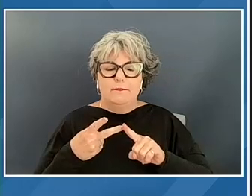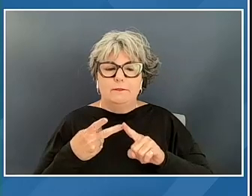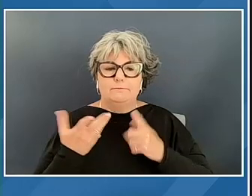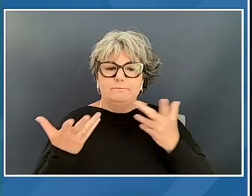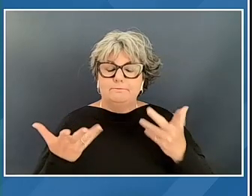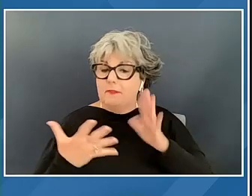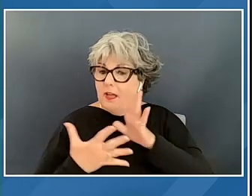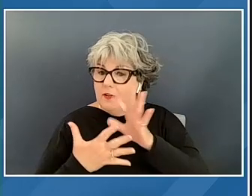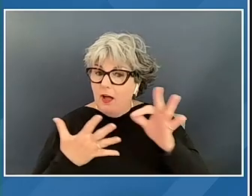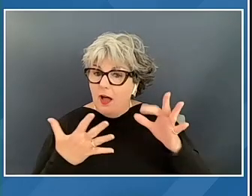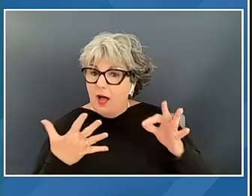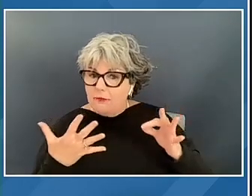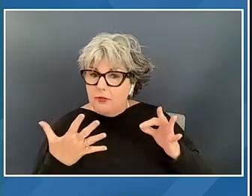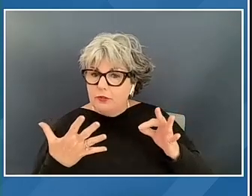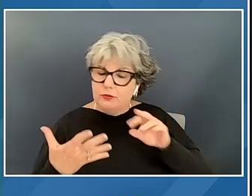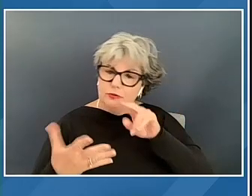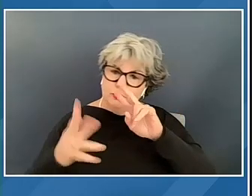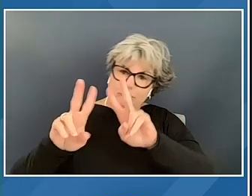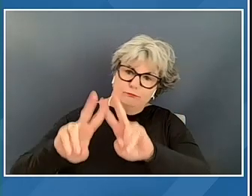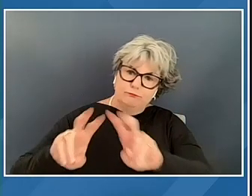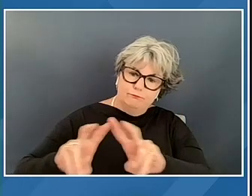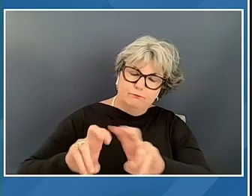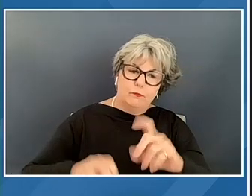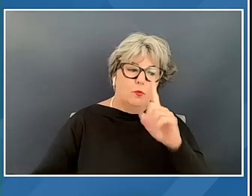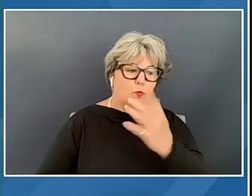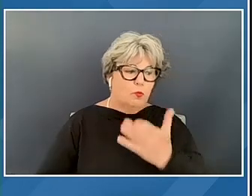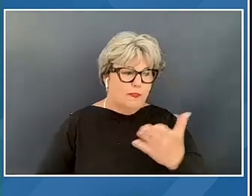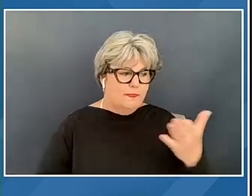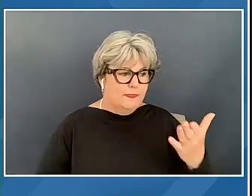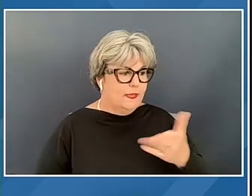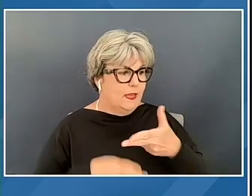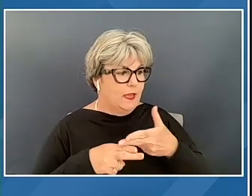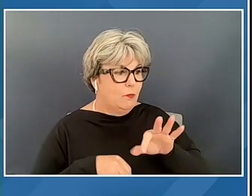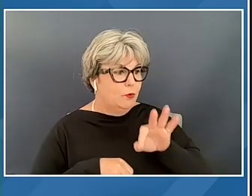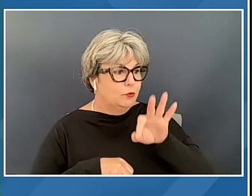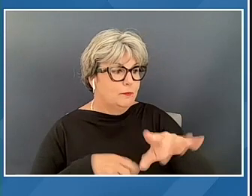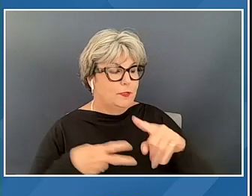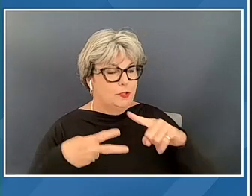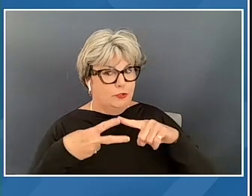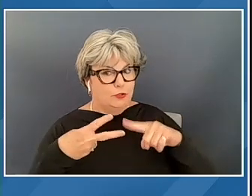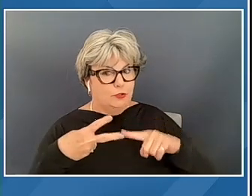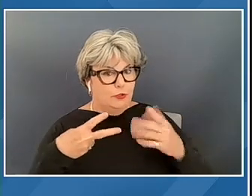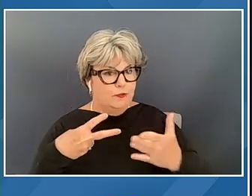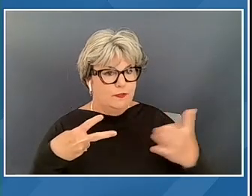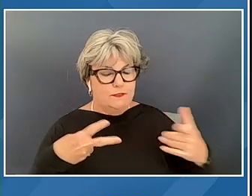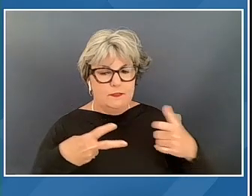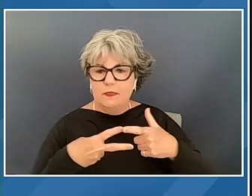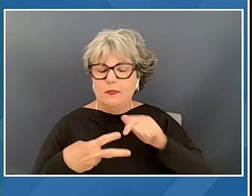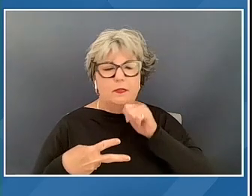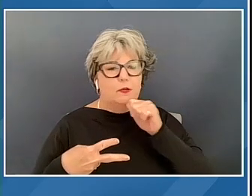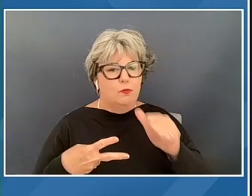look at. One of the things- I want to mention two things. We are not looking at a broad